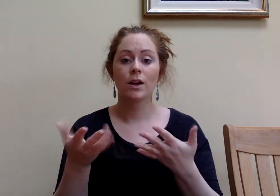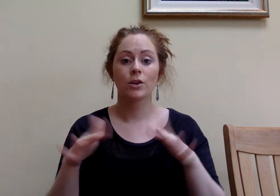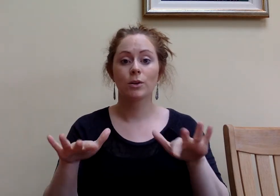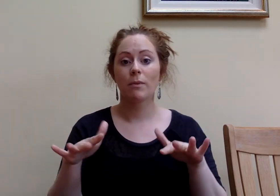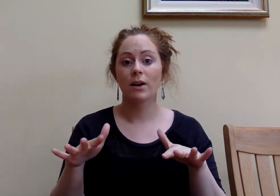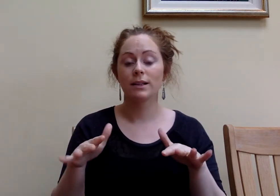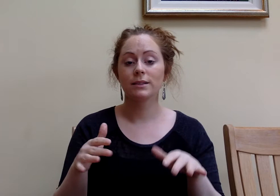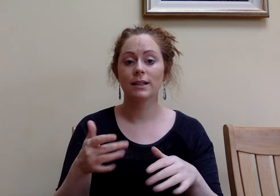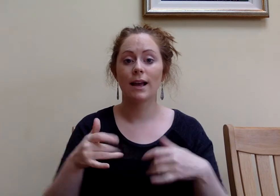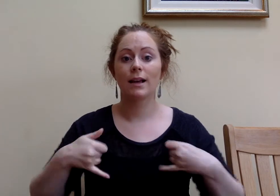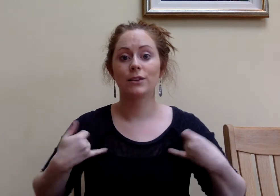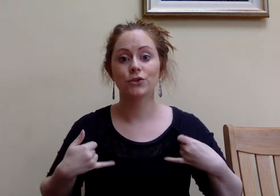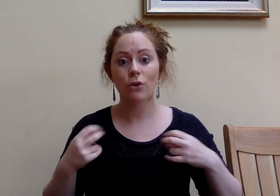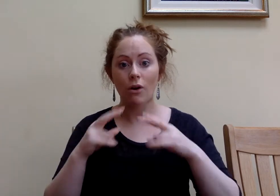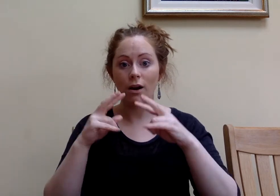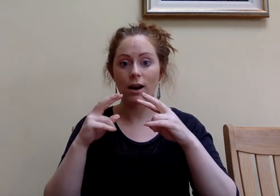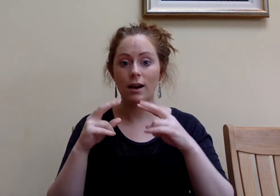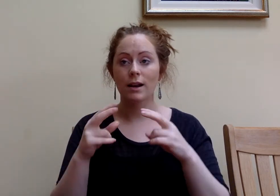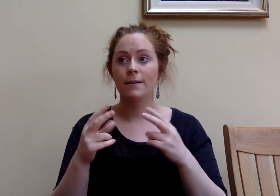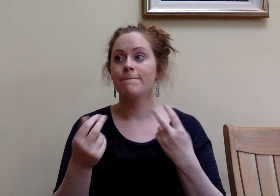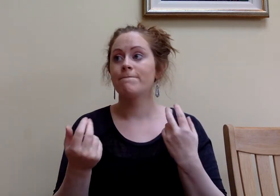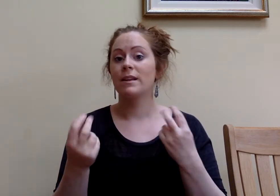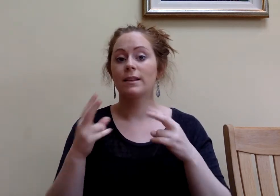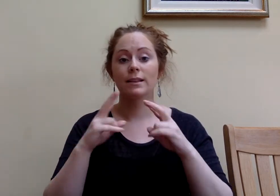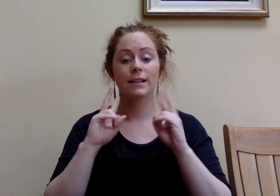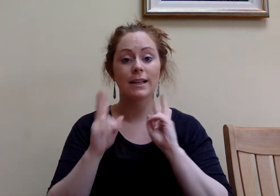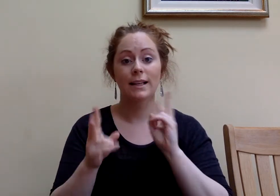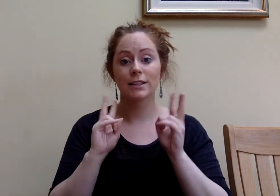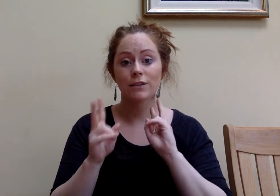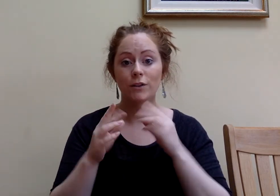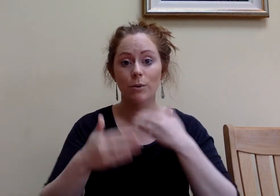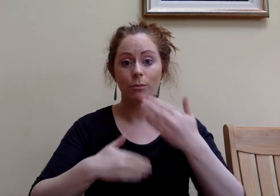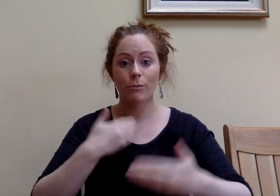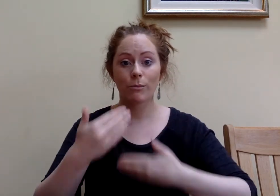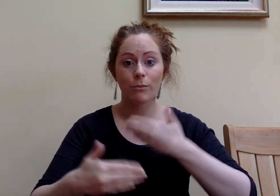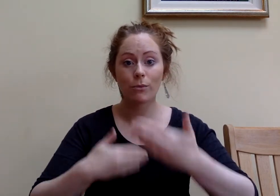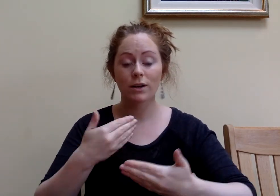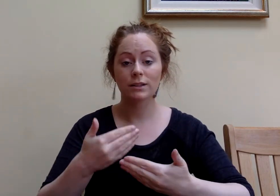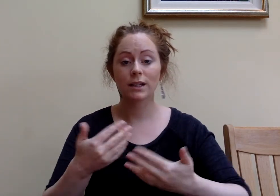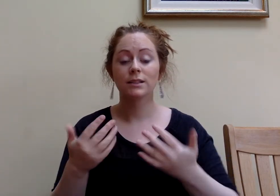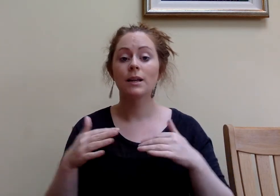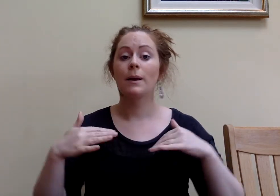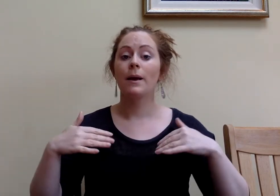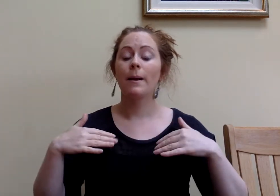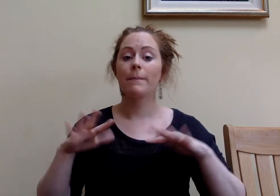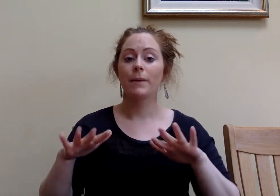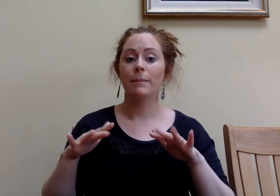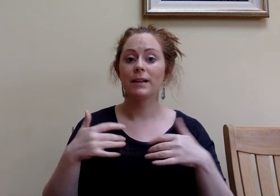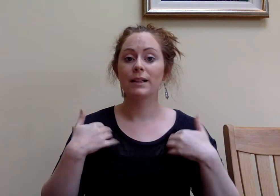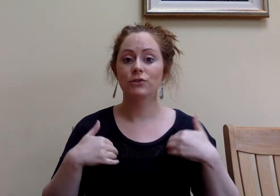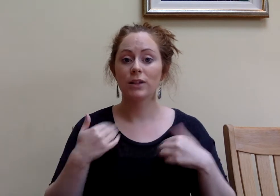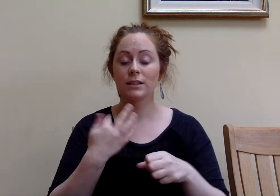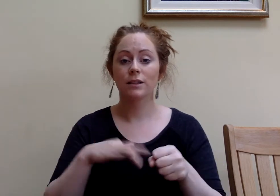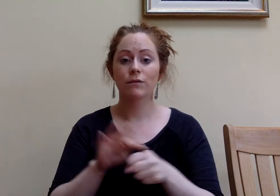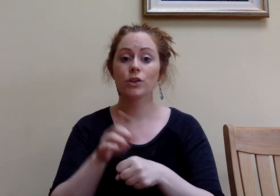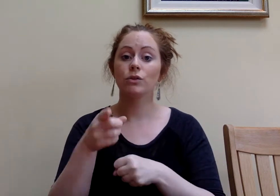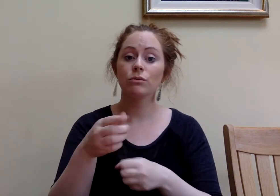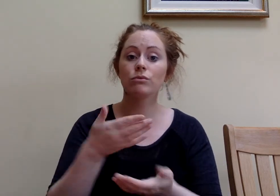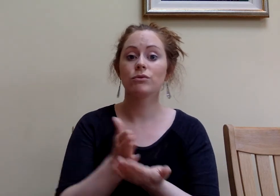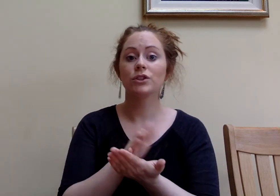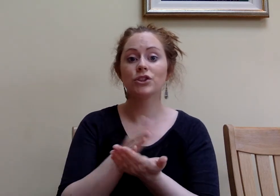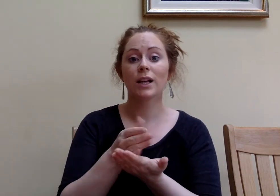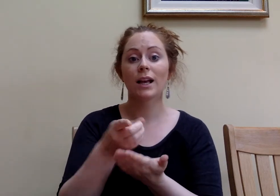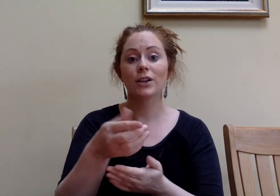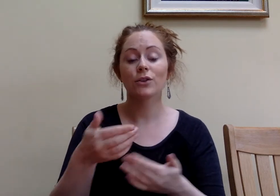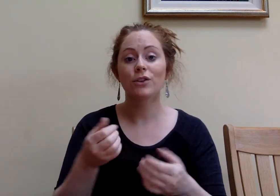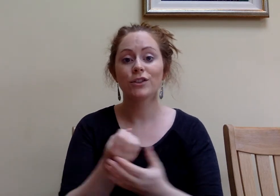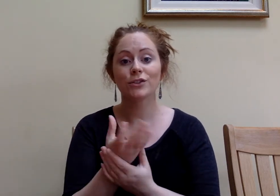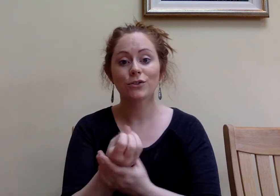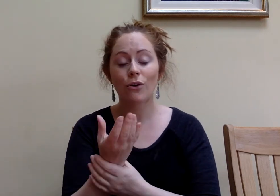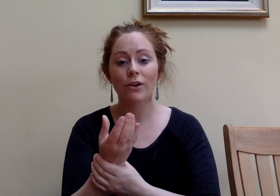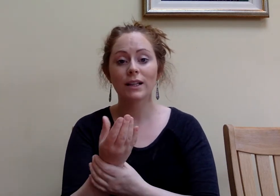You might find the interview process enjoyable and it might be interesting for you to share your experiences.